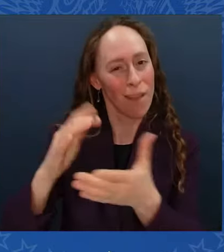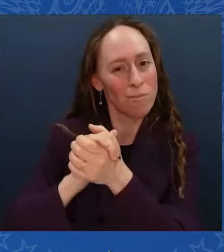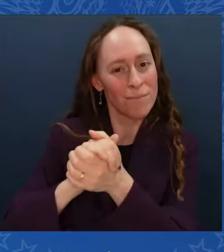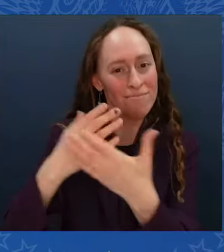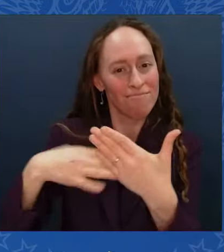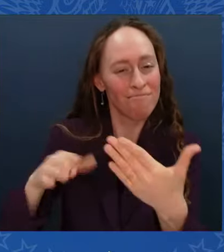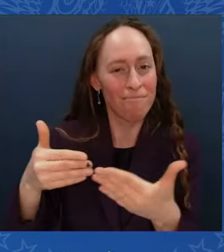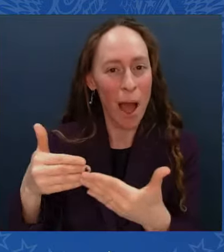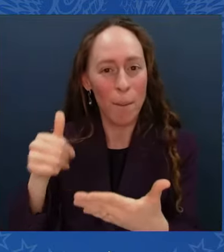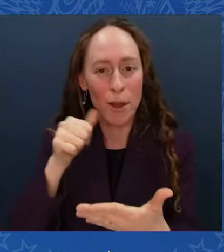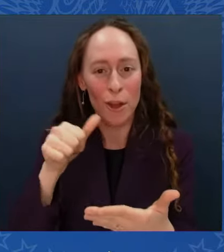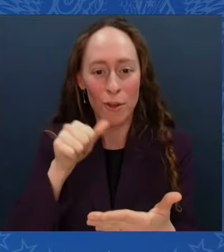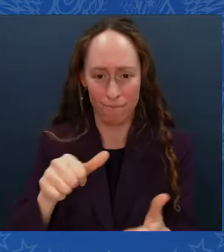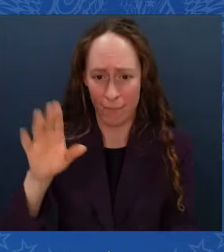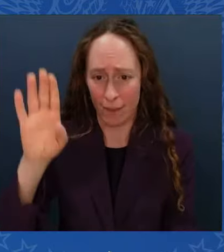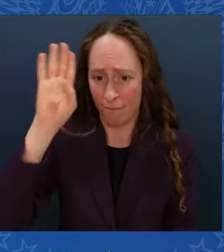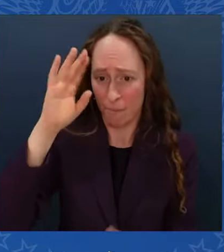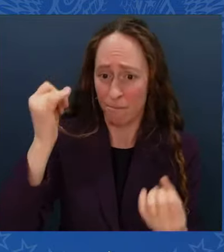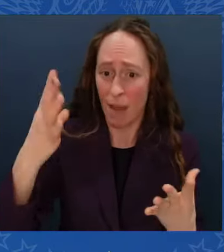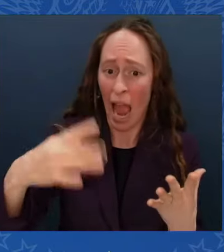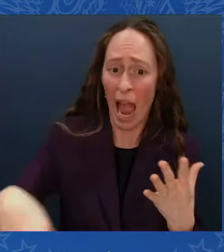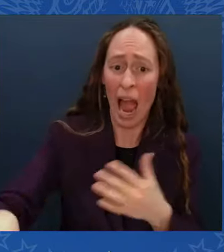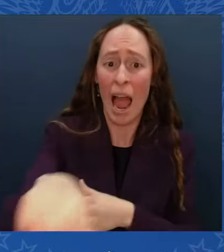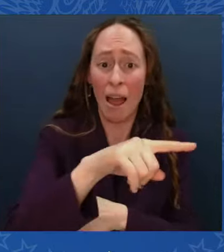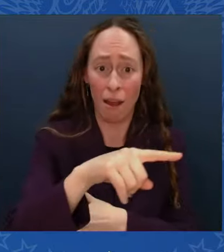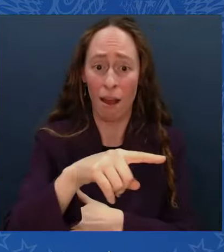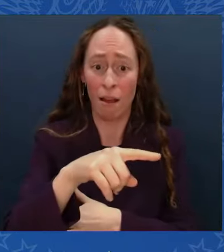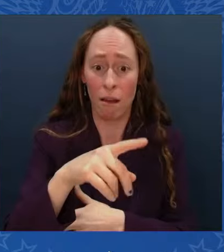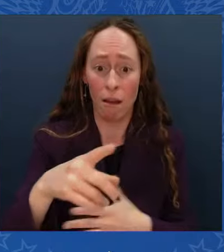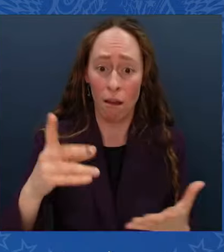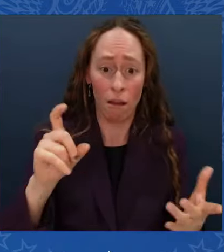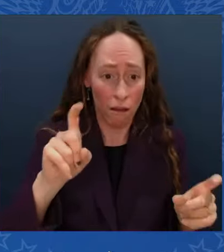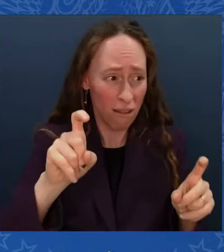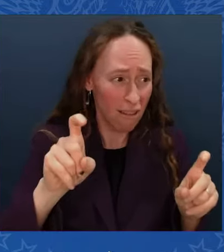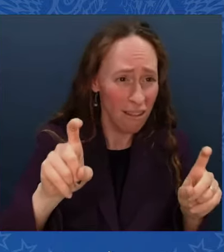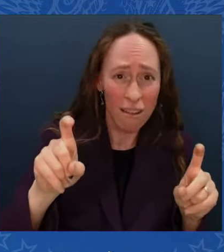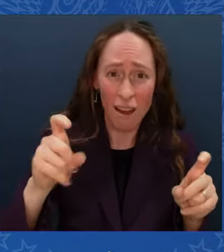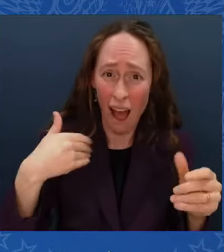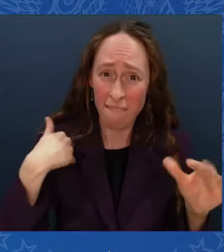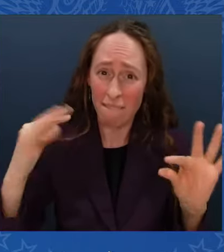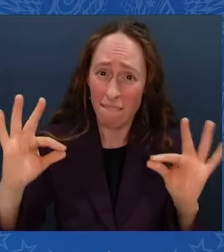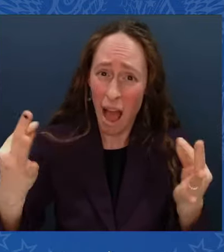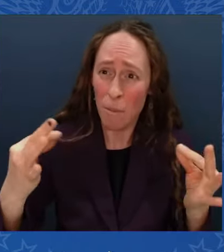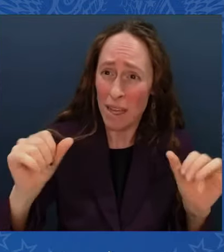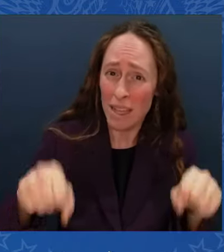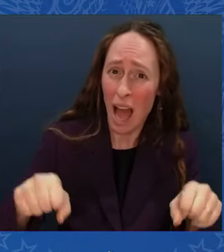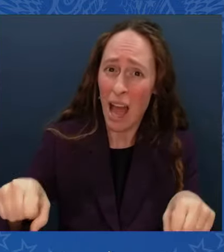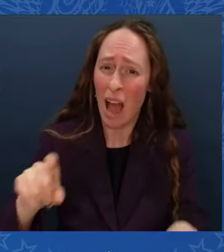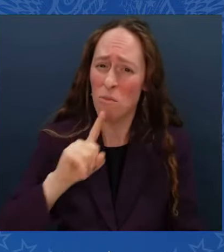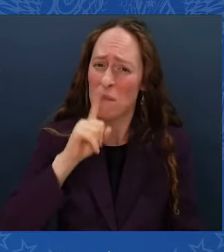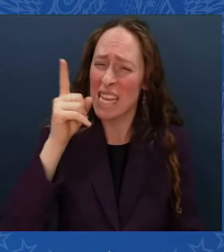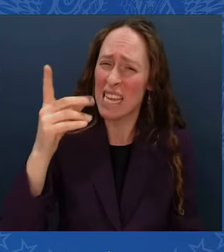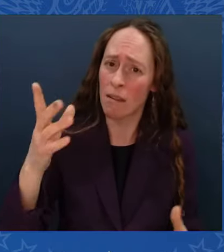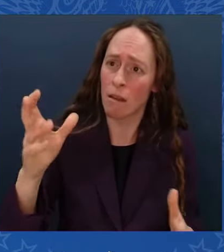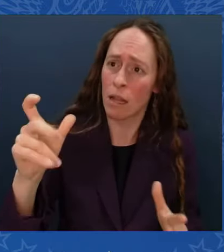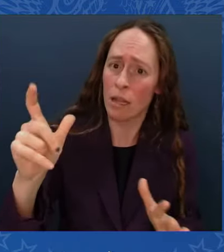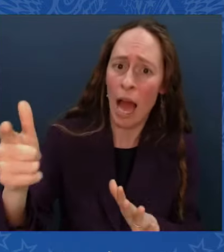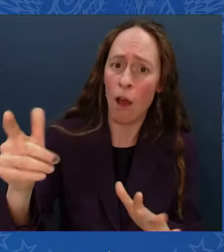whether they can -- a whole range of basic, basic, fundamental issues. And, Mayor Bass, thank you for your partnership